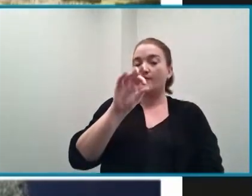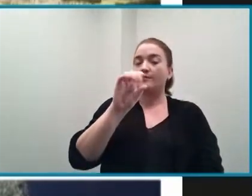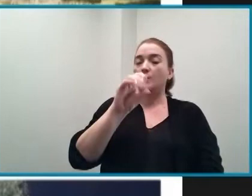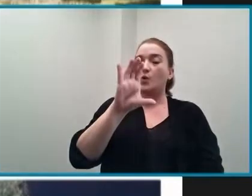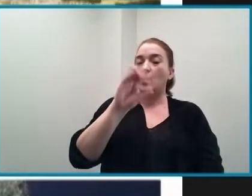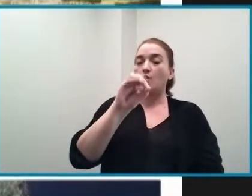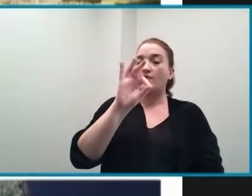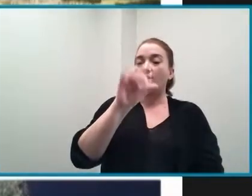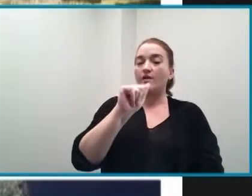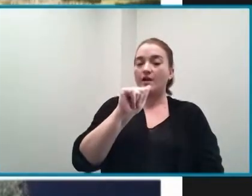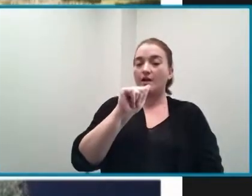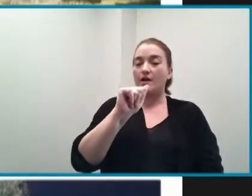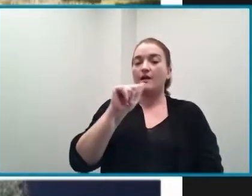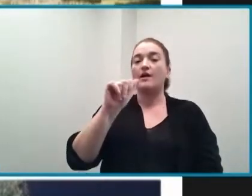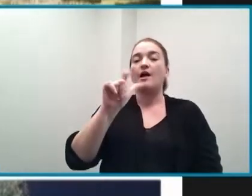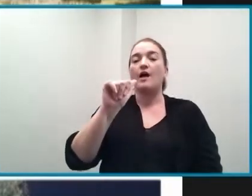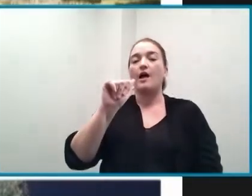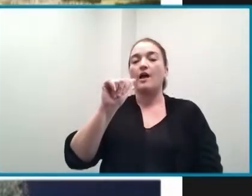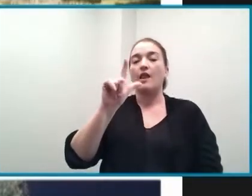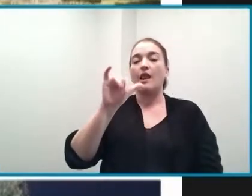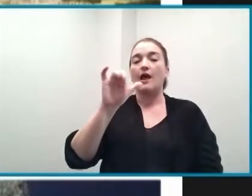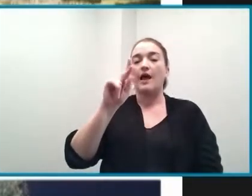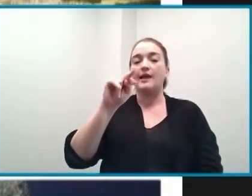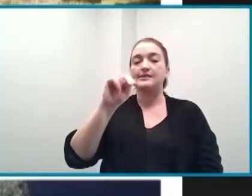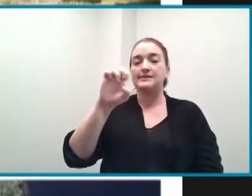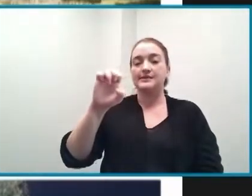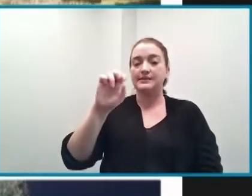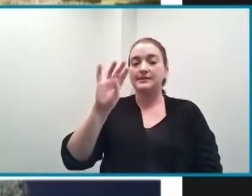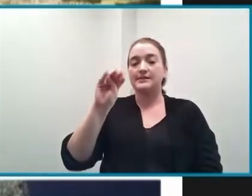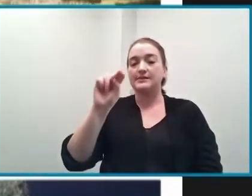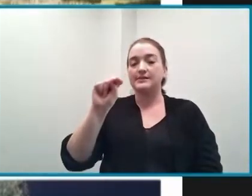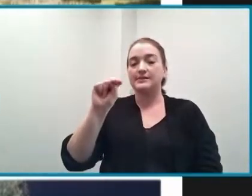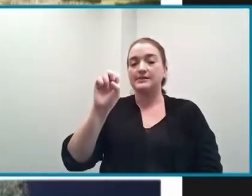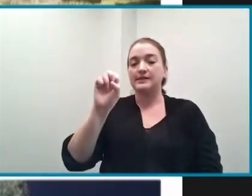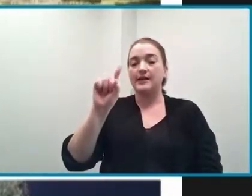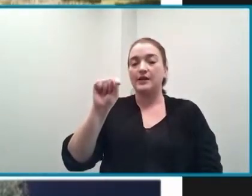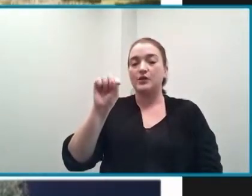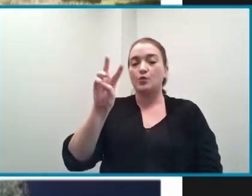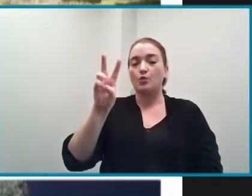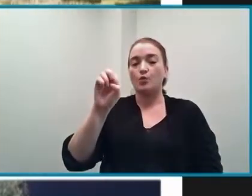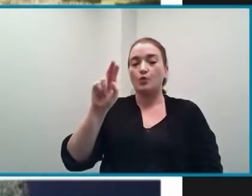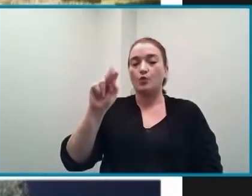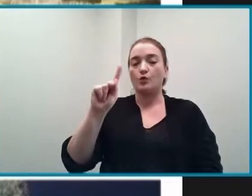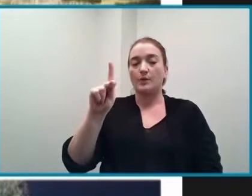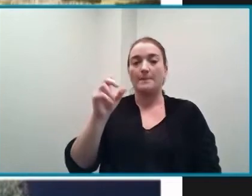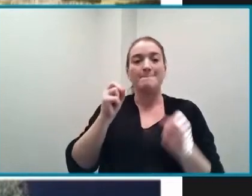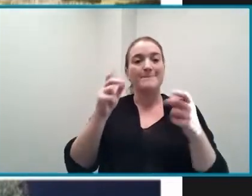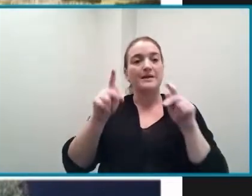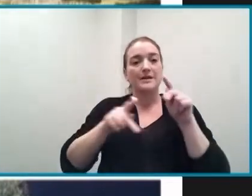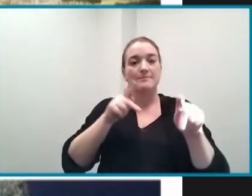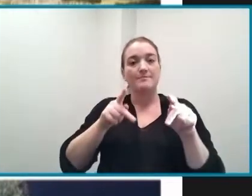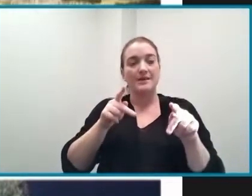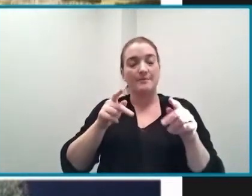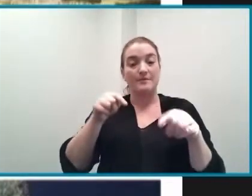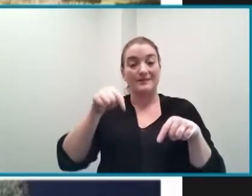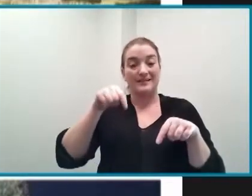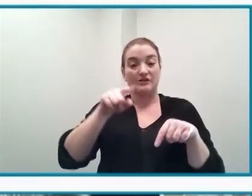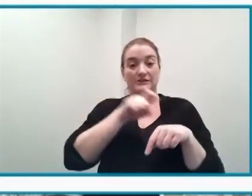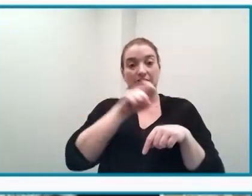because a lot of our folks here in Texas came to Texas, especially central Texas because of Fort Hood. Um,